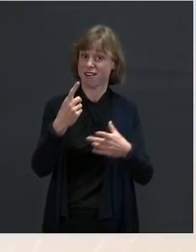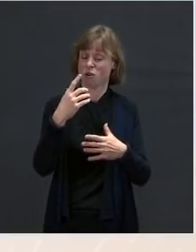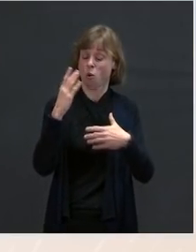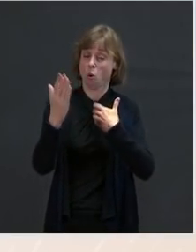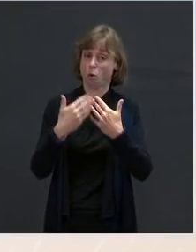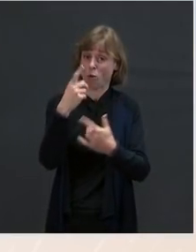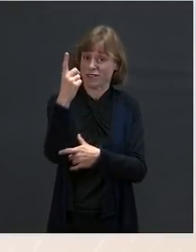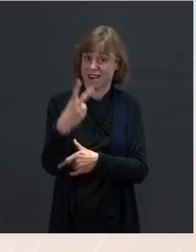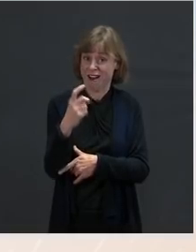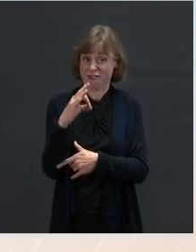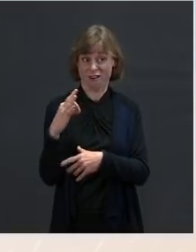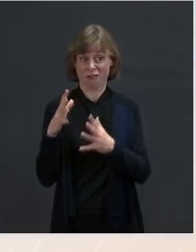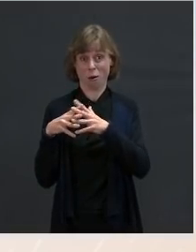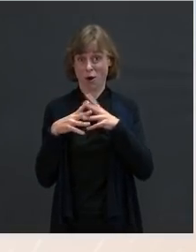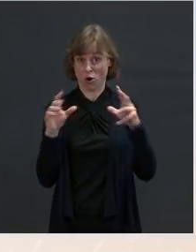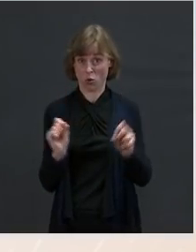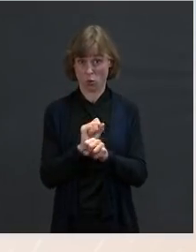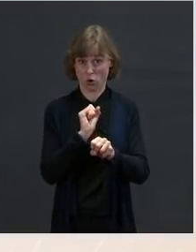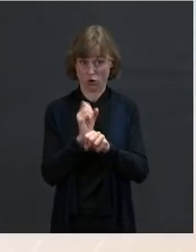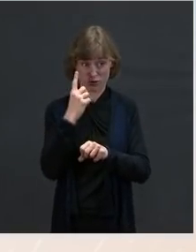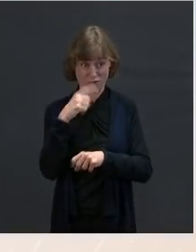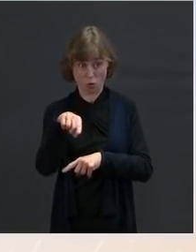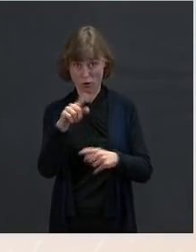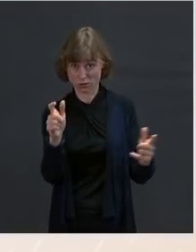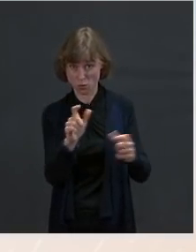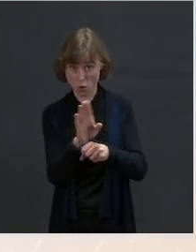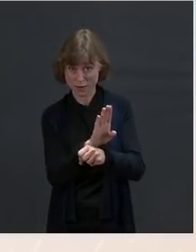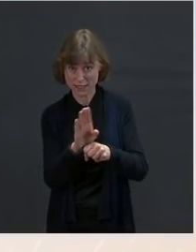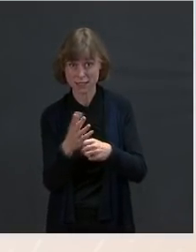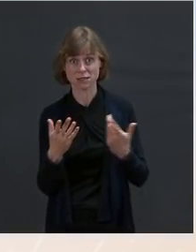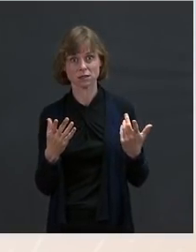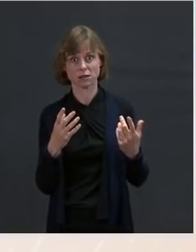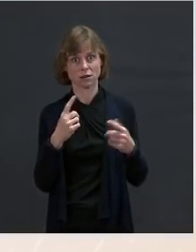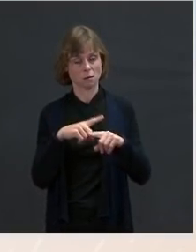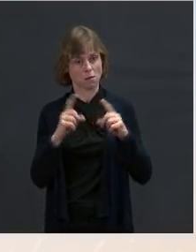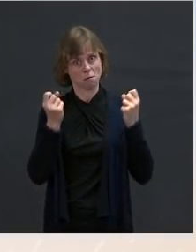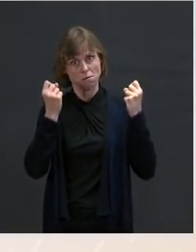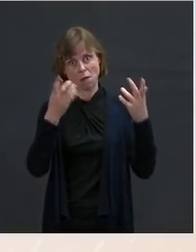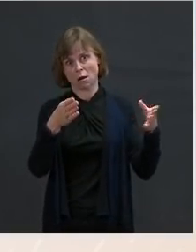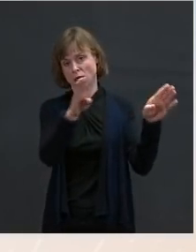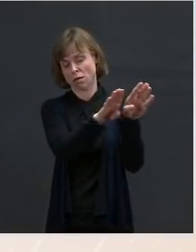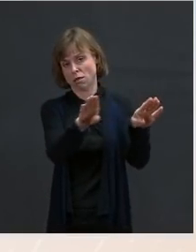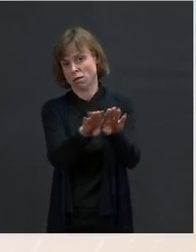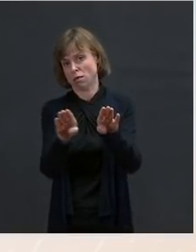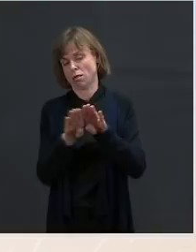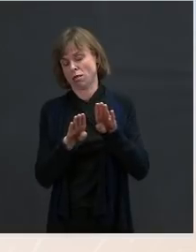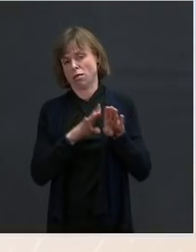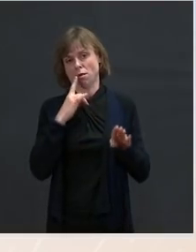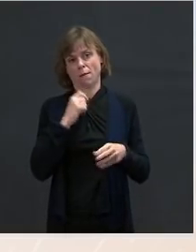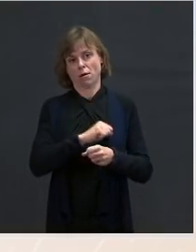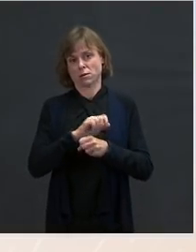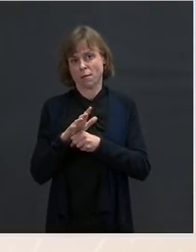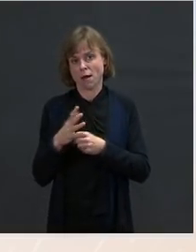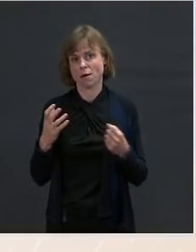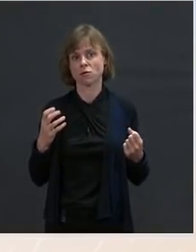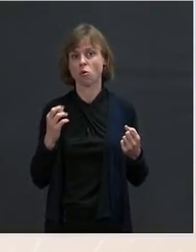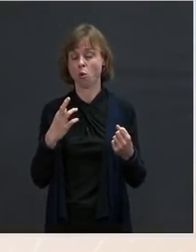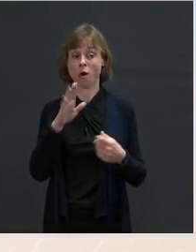More than 400,000 small businesses have permanently shuttered due to the pandemic. Millions more have lost substantial value, so -- revenue.